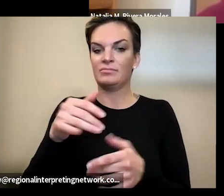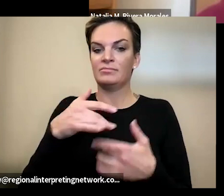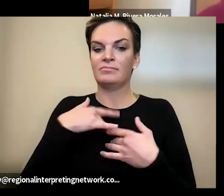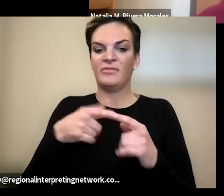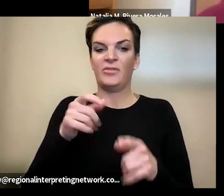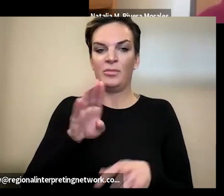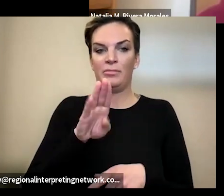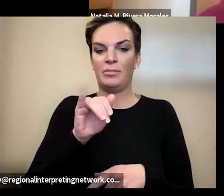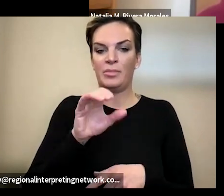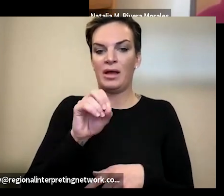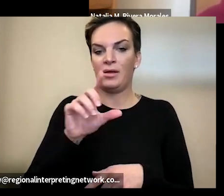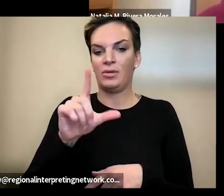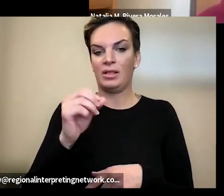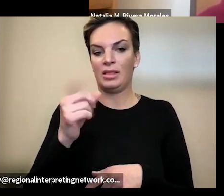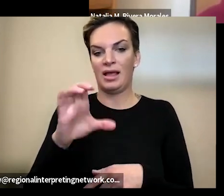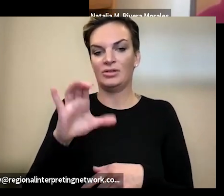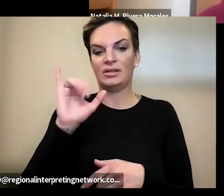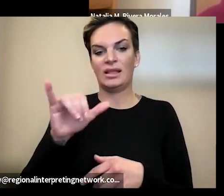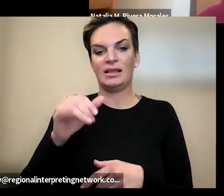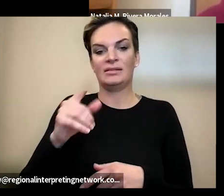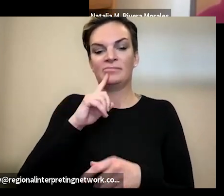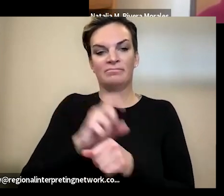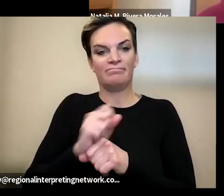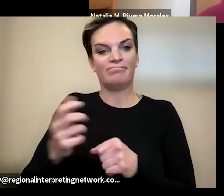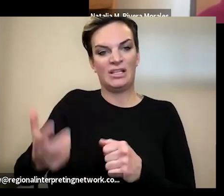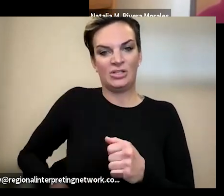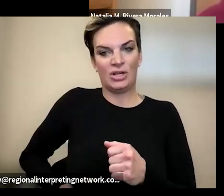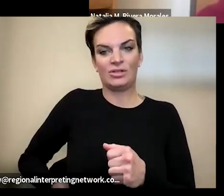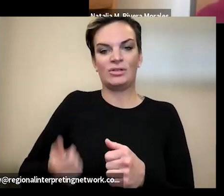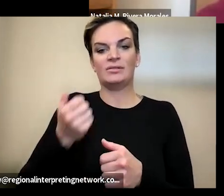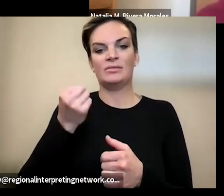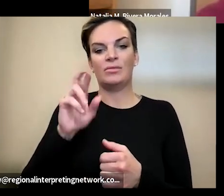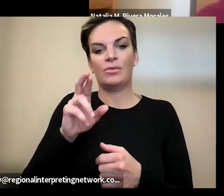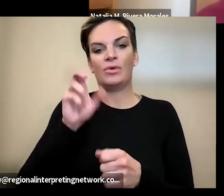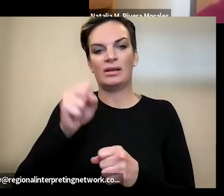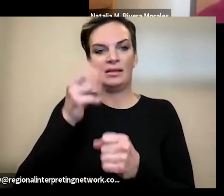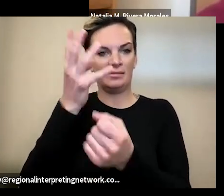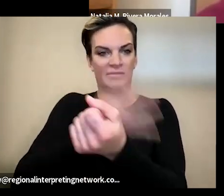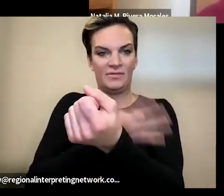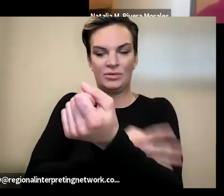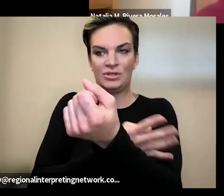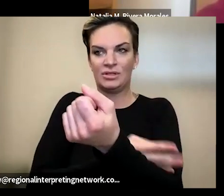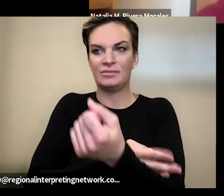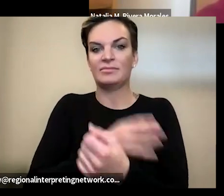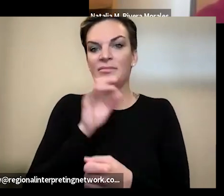which are injections that you inject yourself or you receive through an infusion. These medications